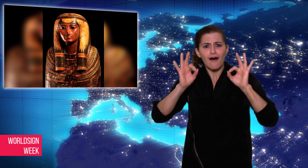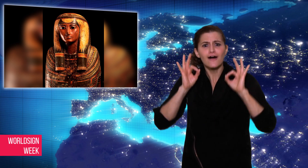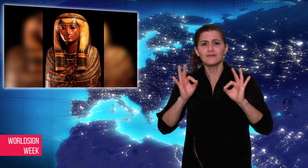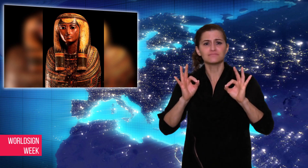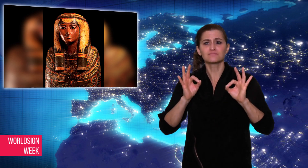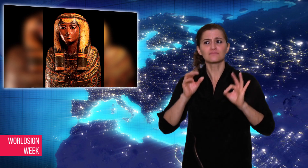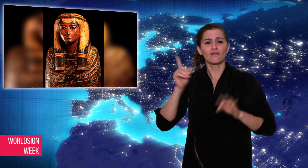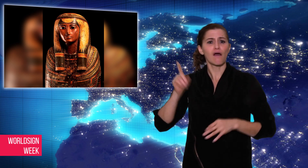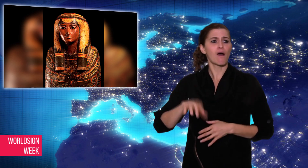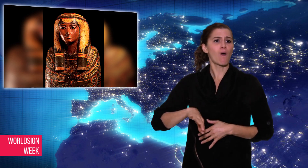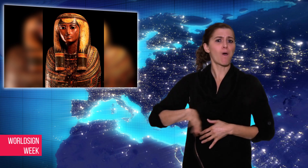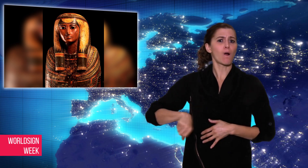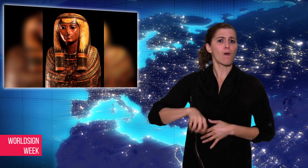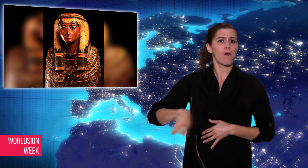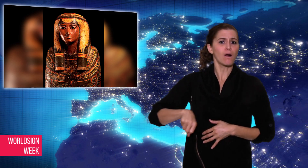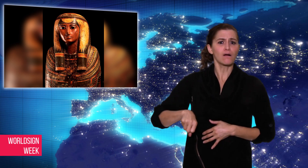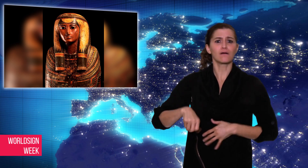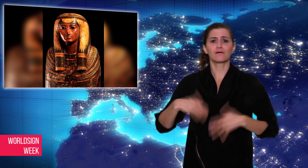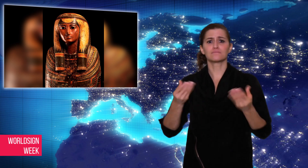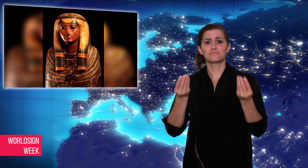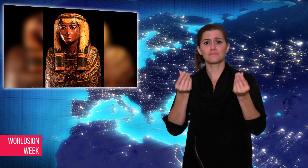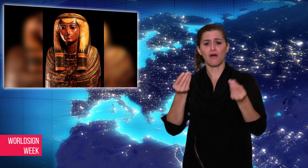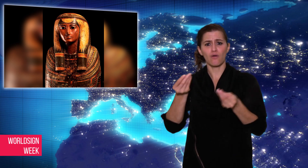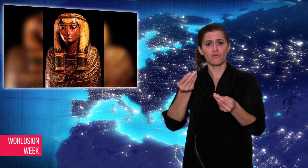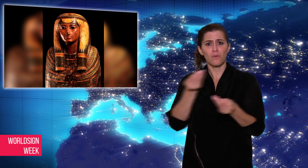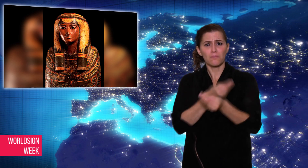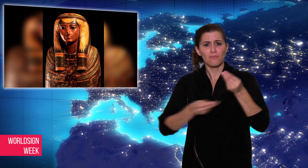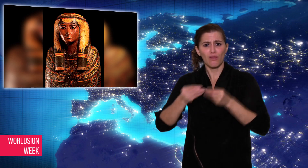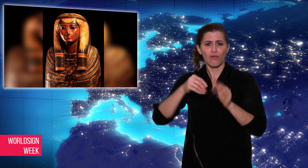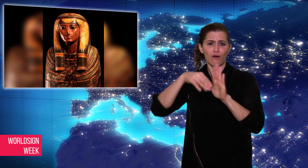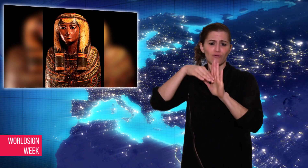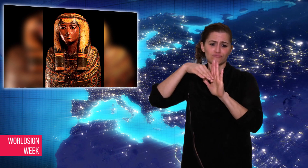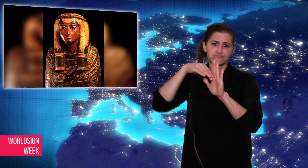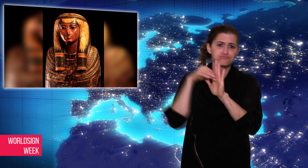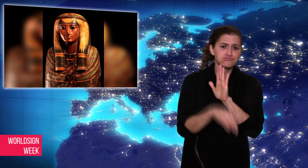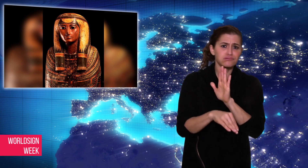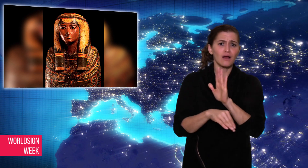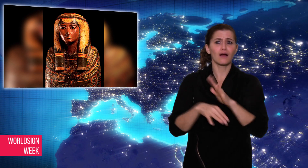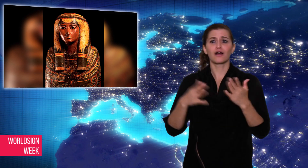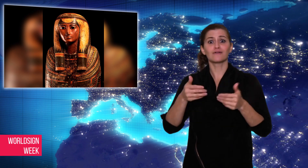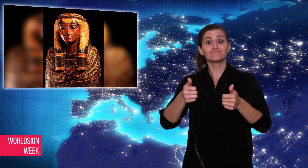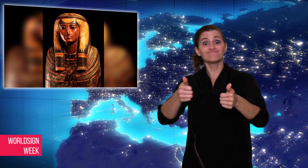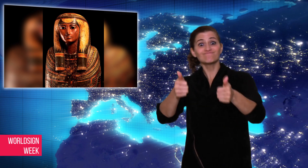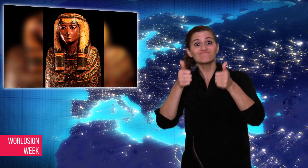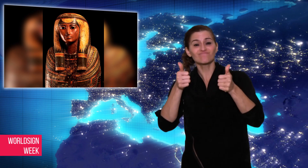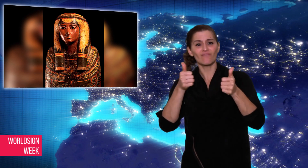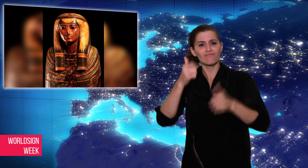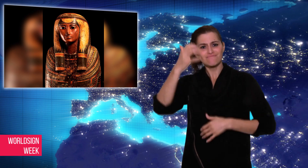“corruption, economic collapse,